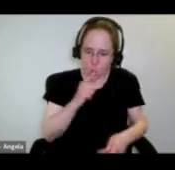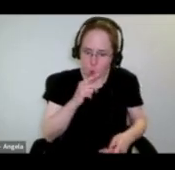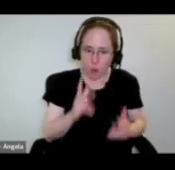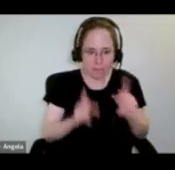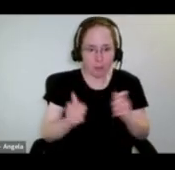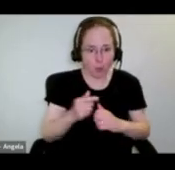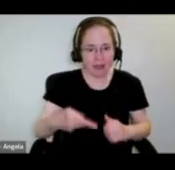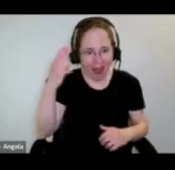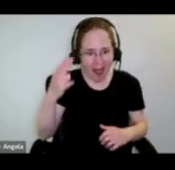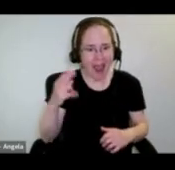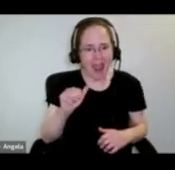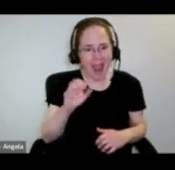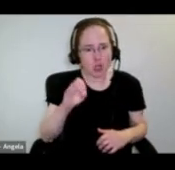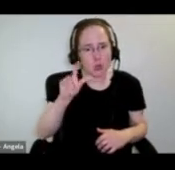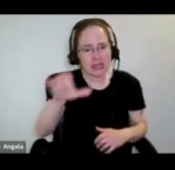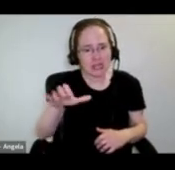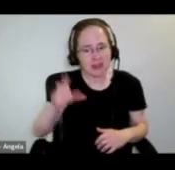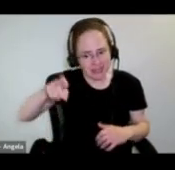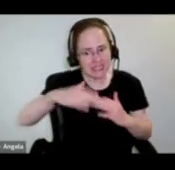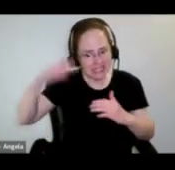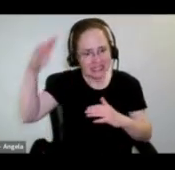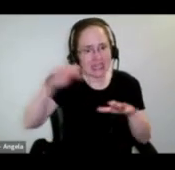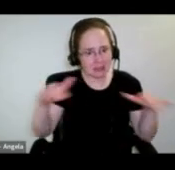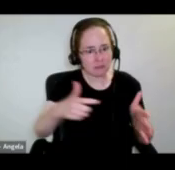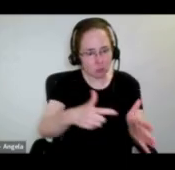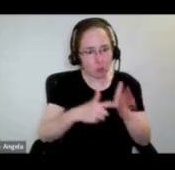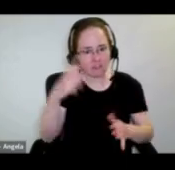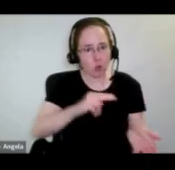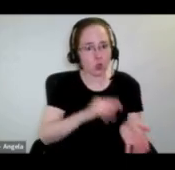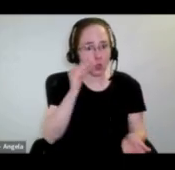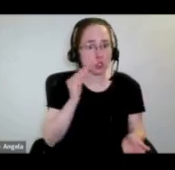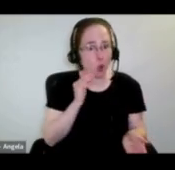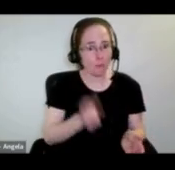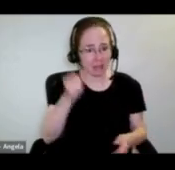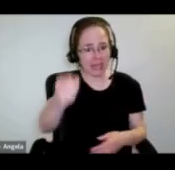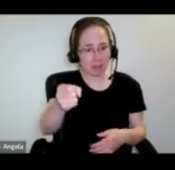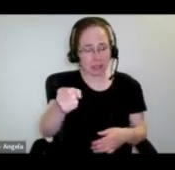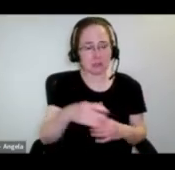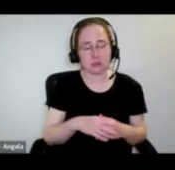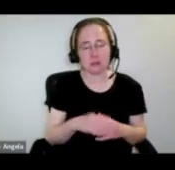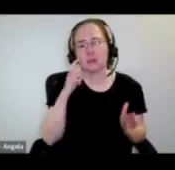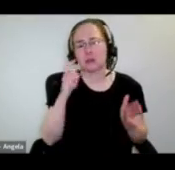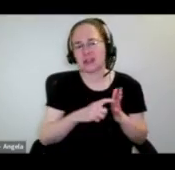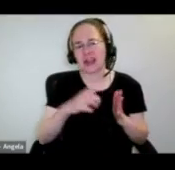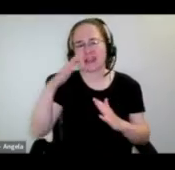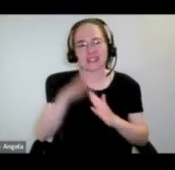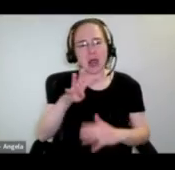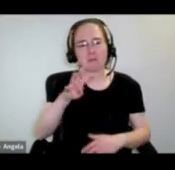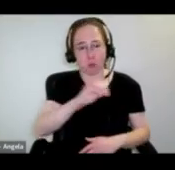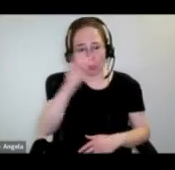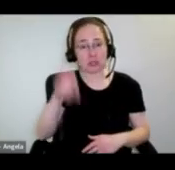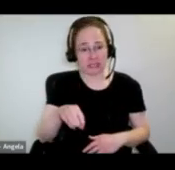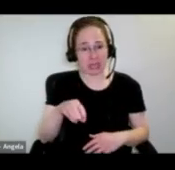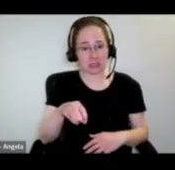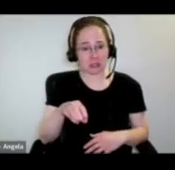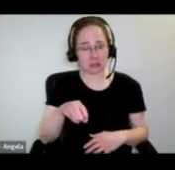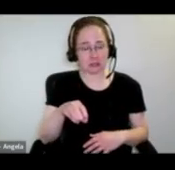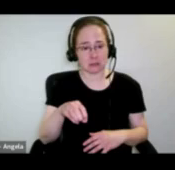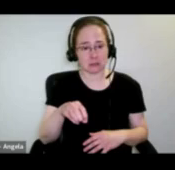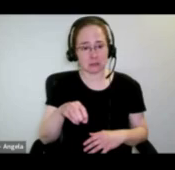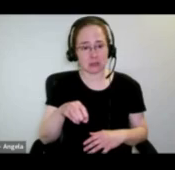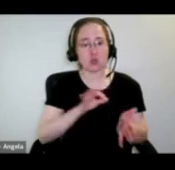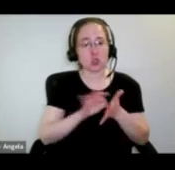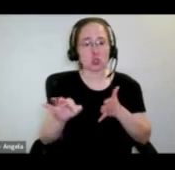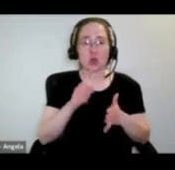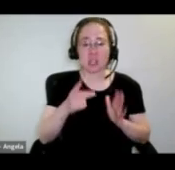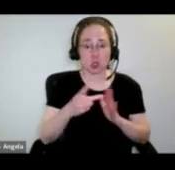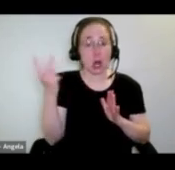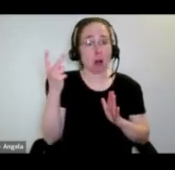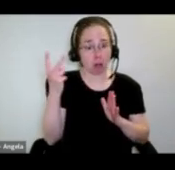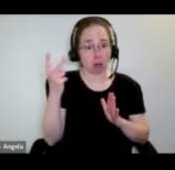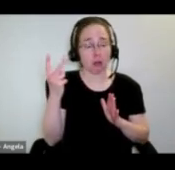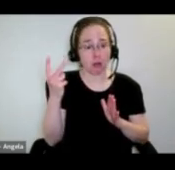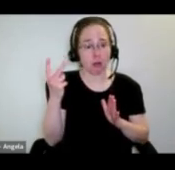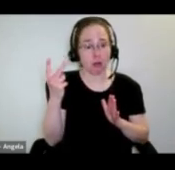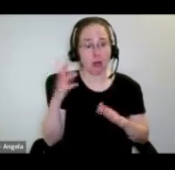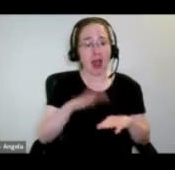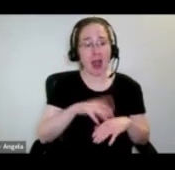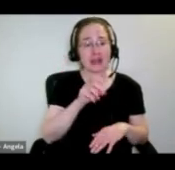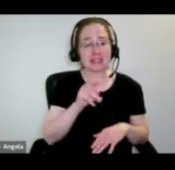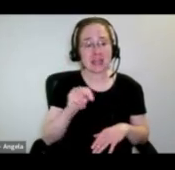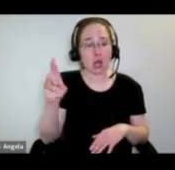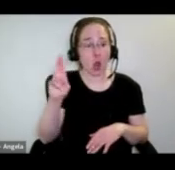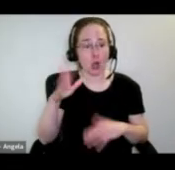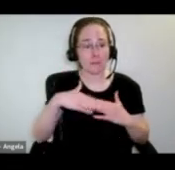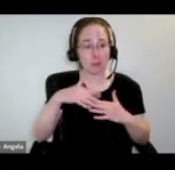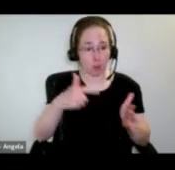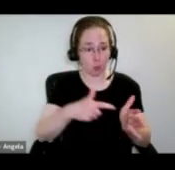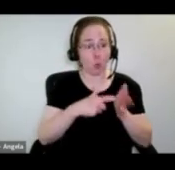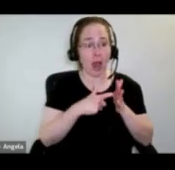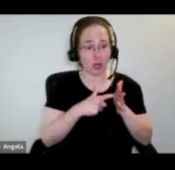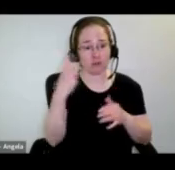David Watkins: this is who our family caregivers are caring for. People with high acuity, whose needs exceed the level required for nursing home placement. If you look at the top 40 percentile, the scores are double